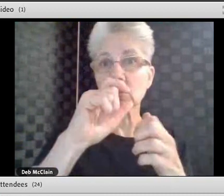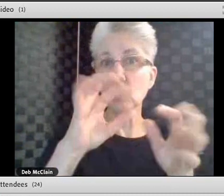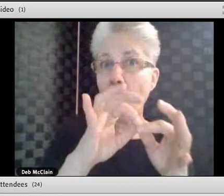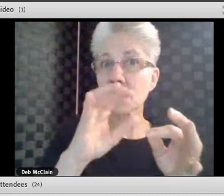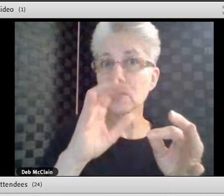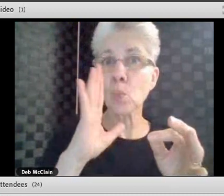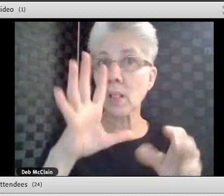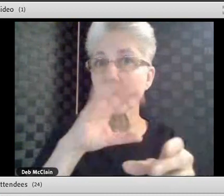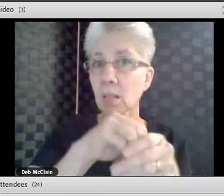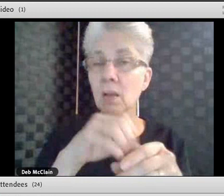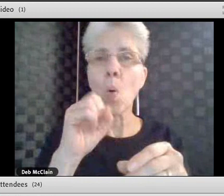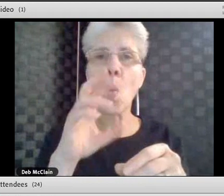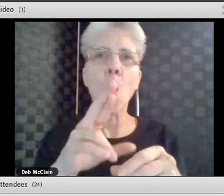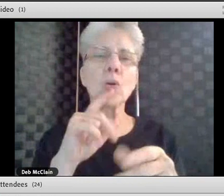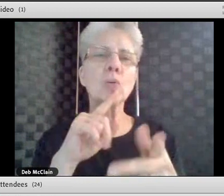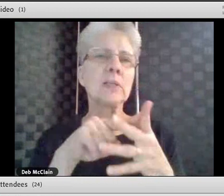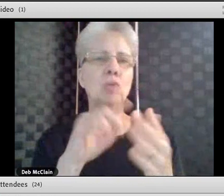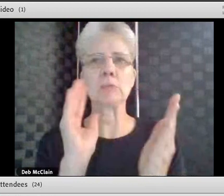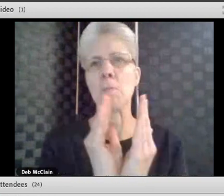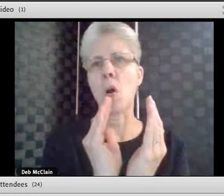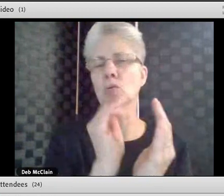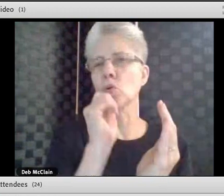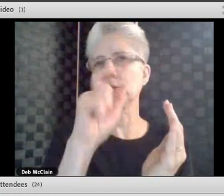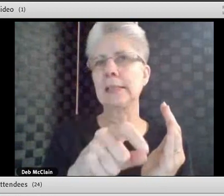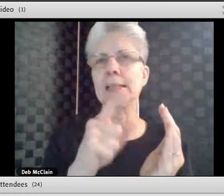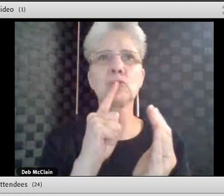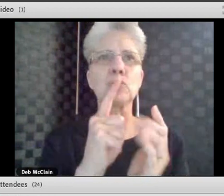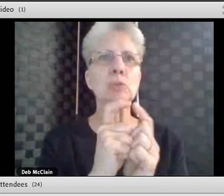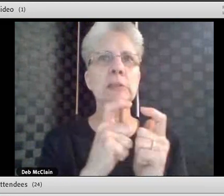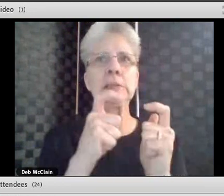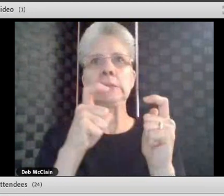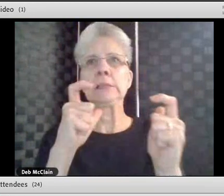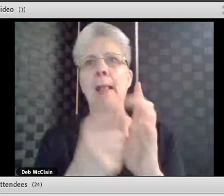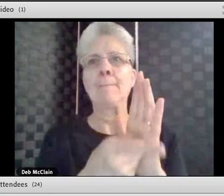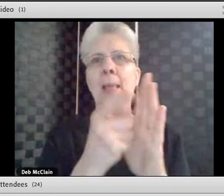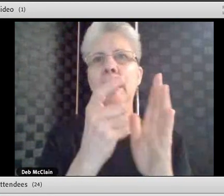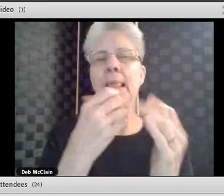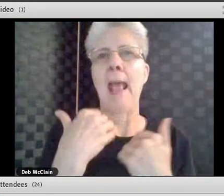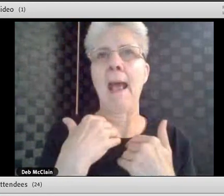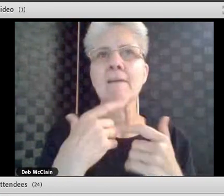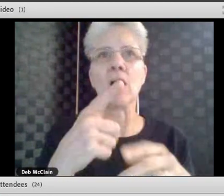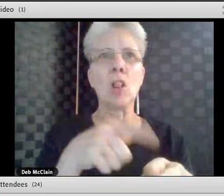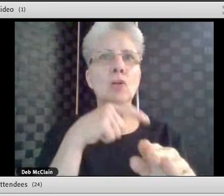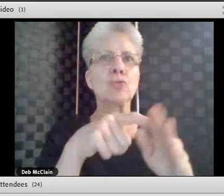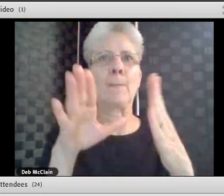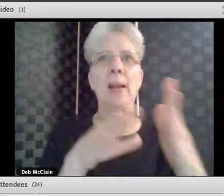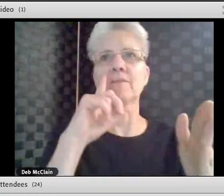Will there be construction costs? Or, you know, you can start small. You don't have to go big immediately